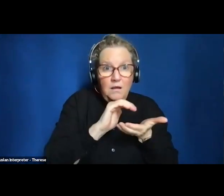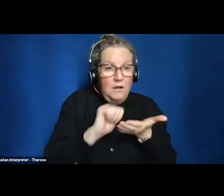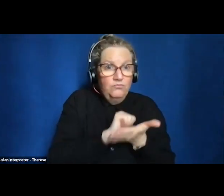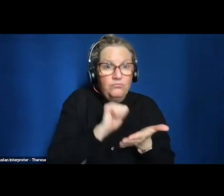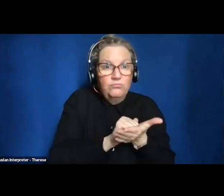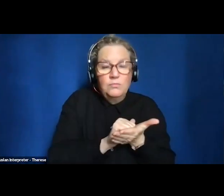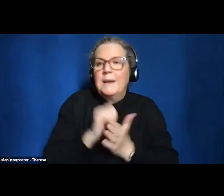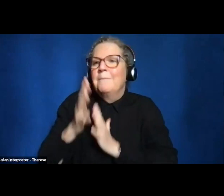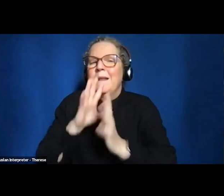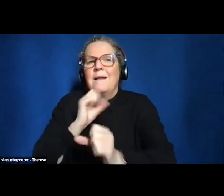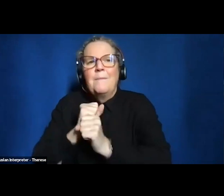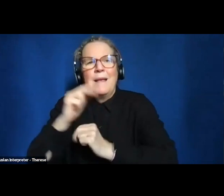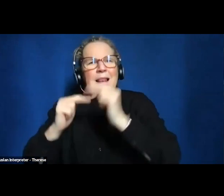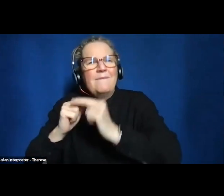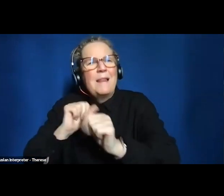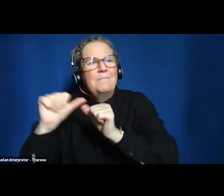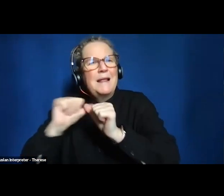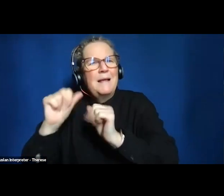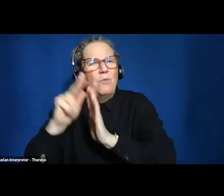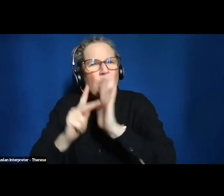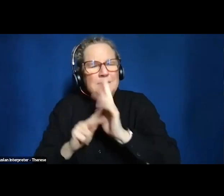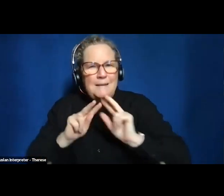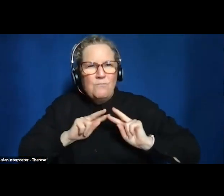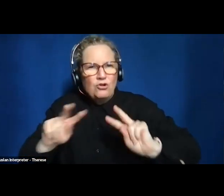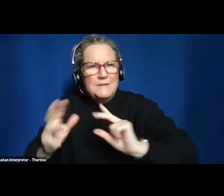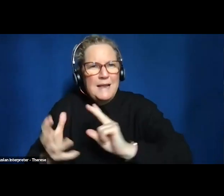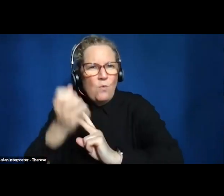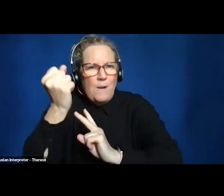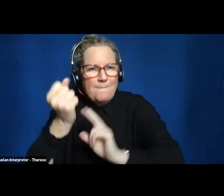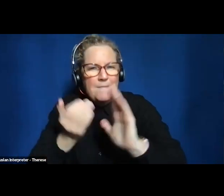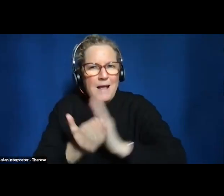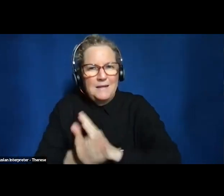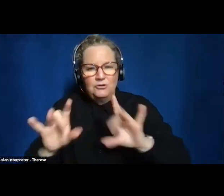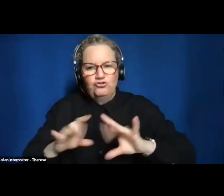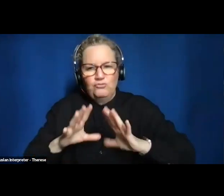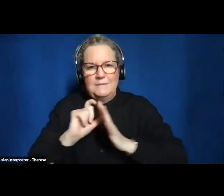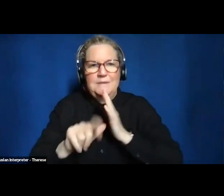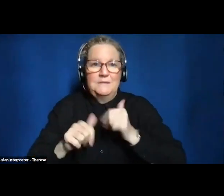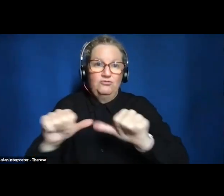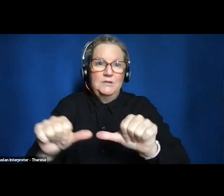developing better policies and monitoring the outcomes that the current Australia's disability strategy,